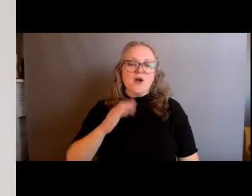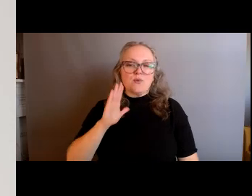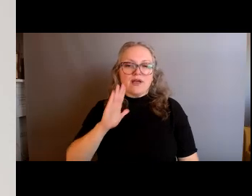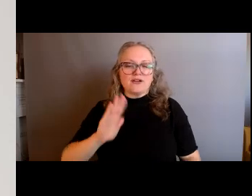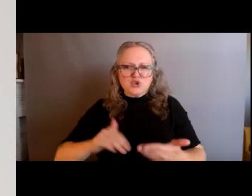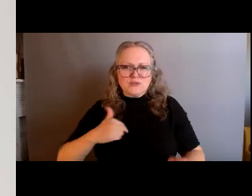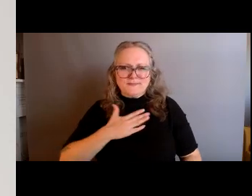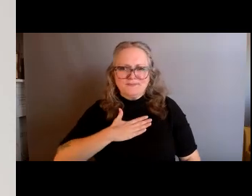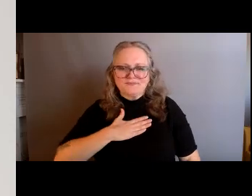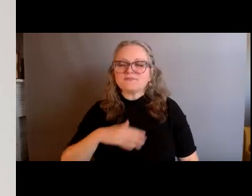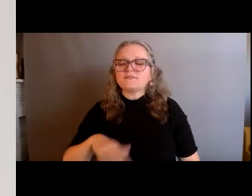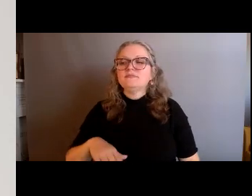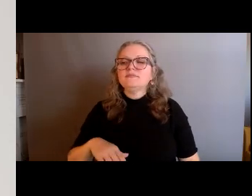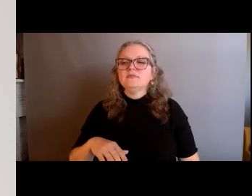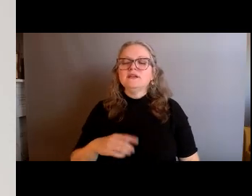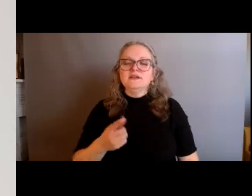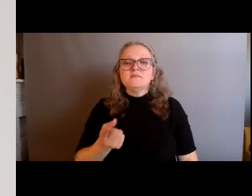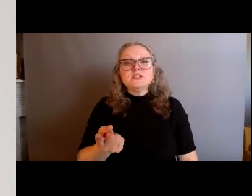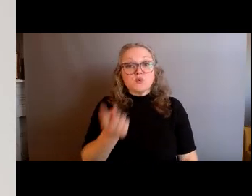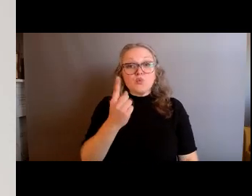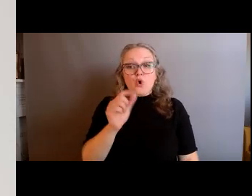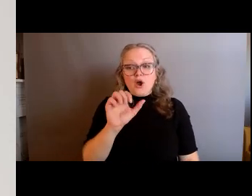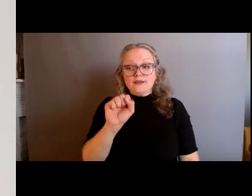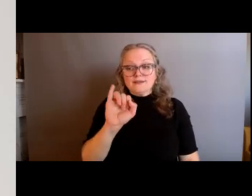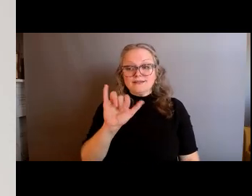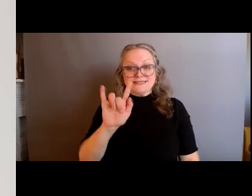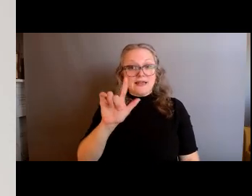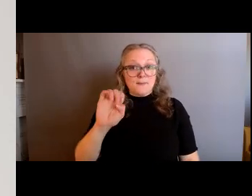It's a stencil it word. Penosyllabic word that will that that